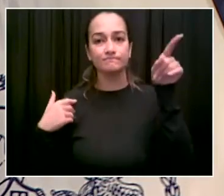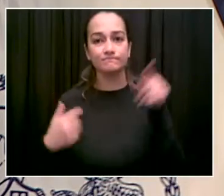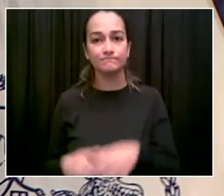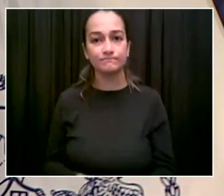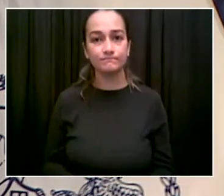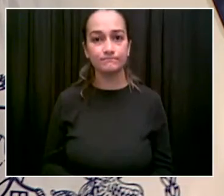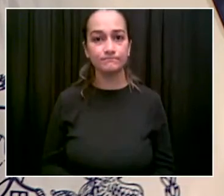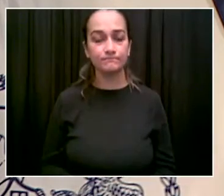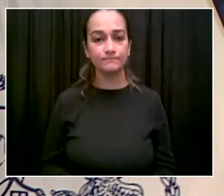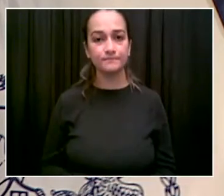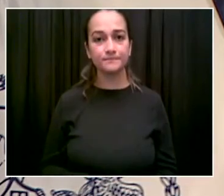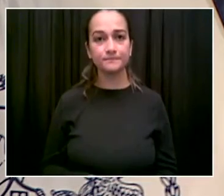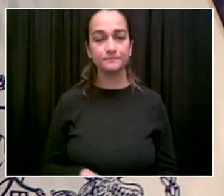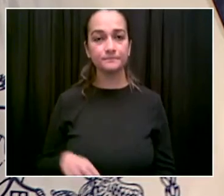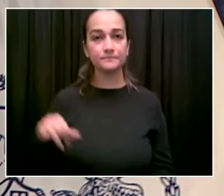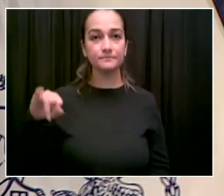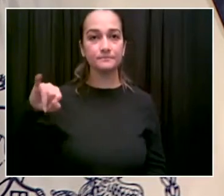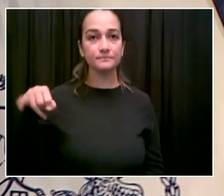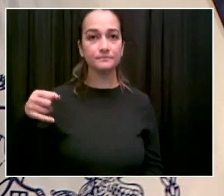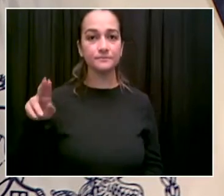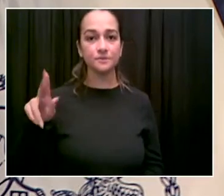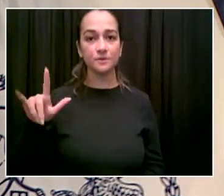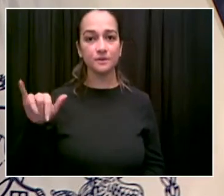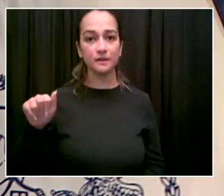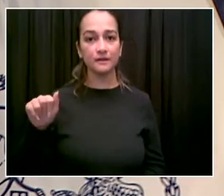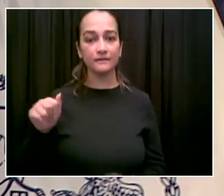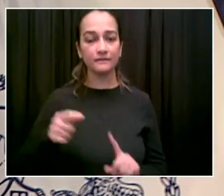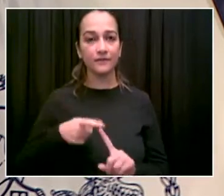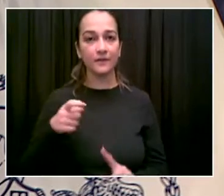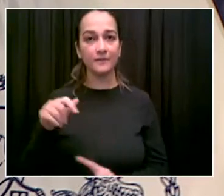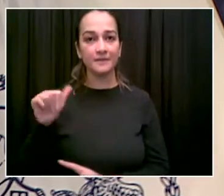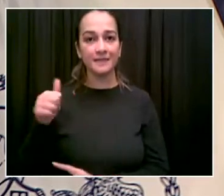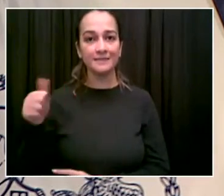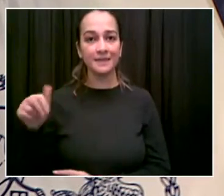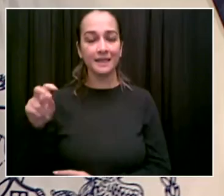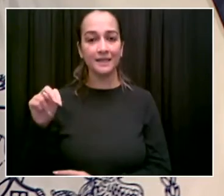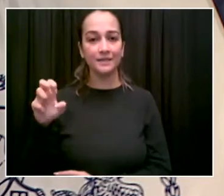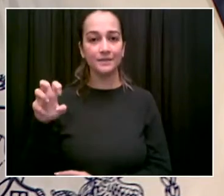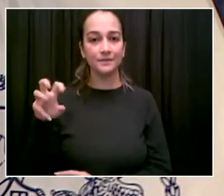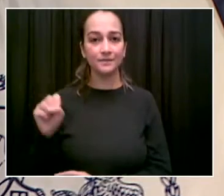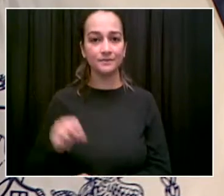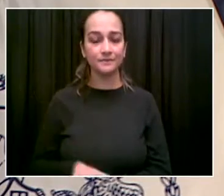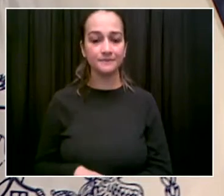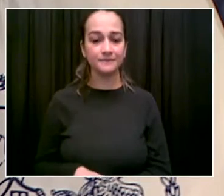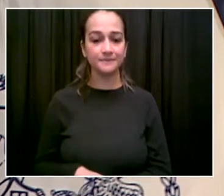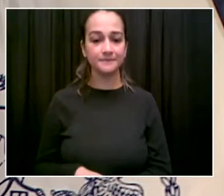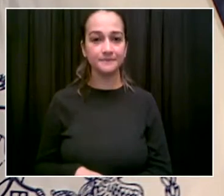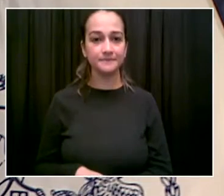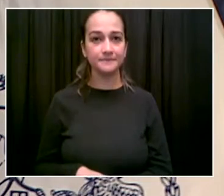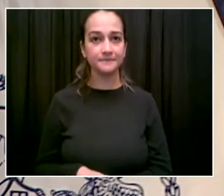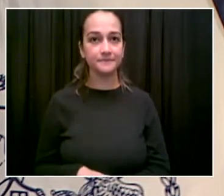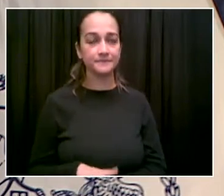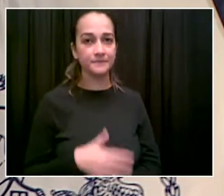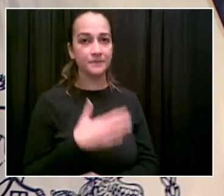THE NEXT QUESTION GOES TO JULIET. Reporter: GOOD MORNING MR.